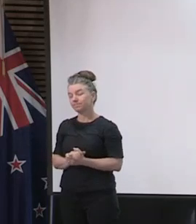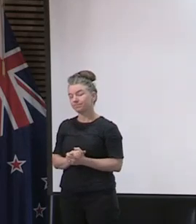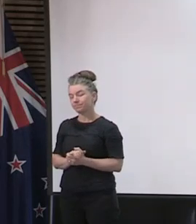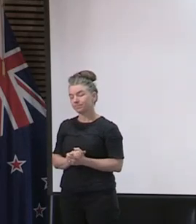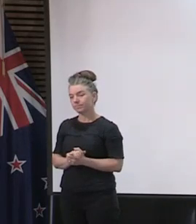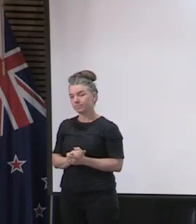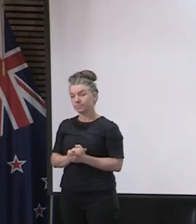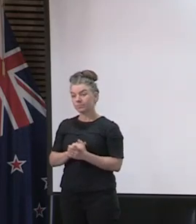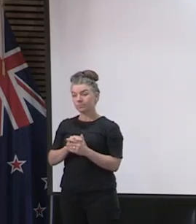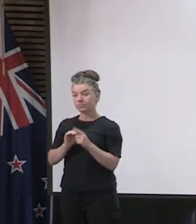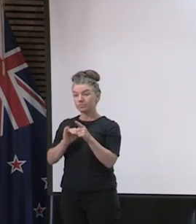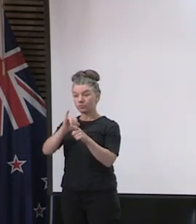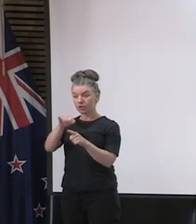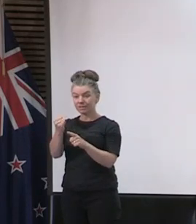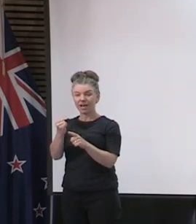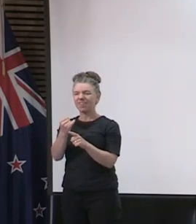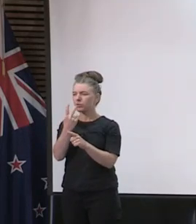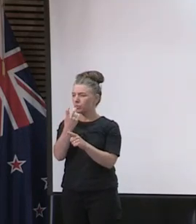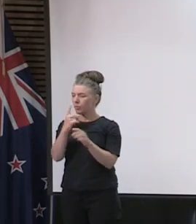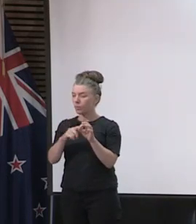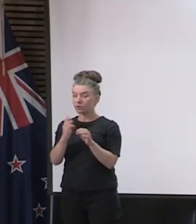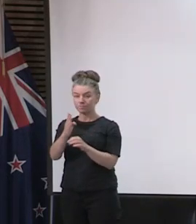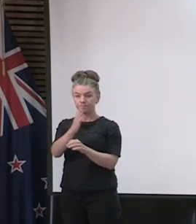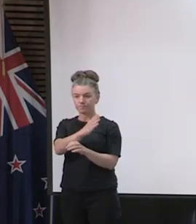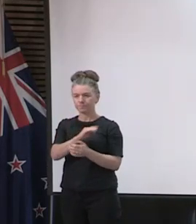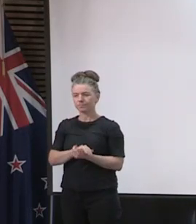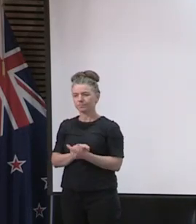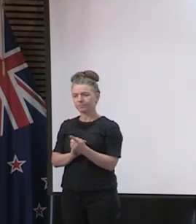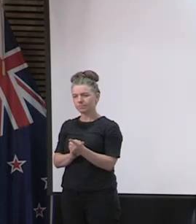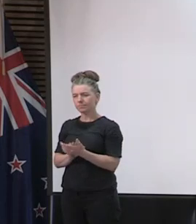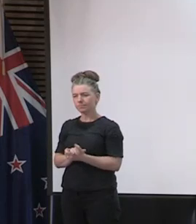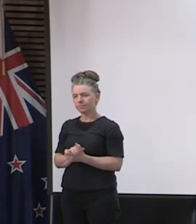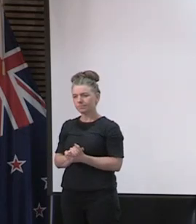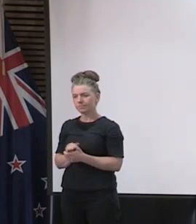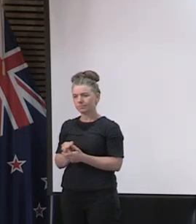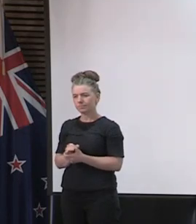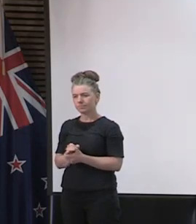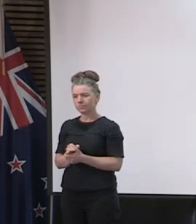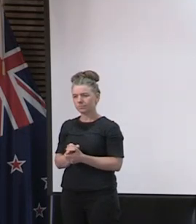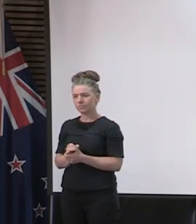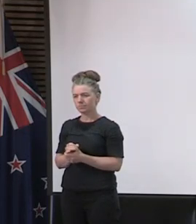the exceptional circumstances